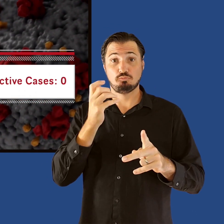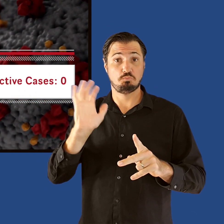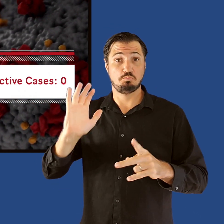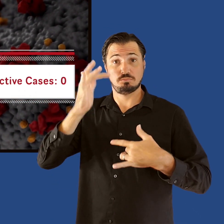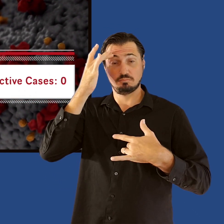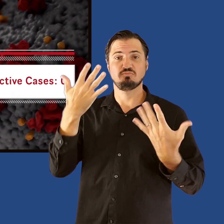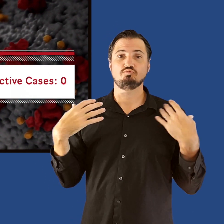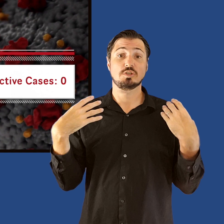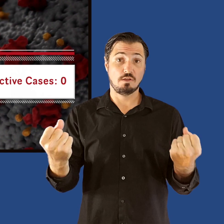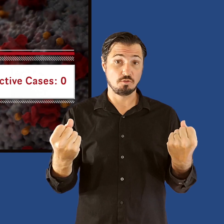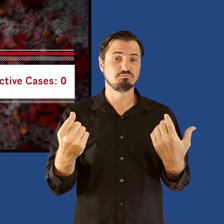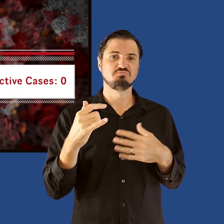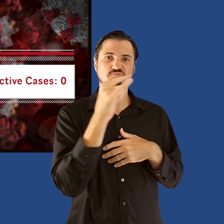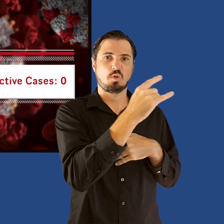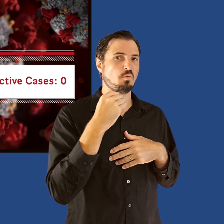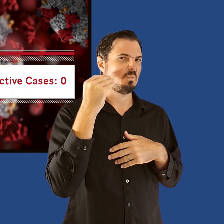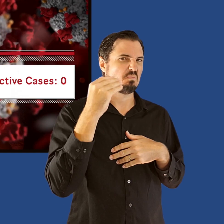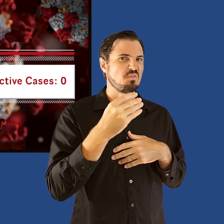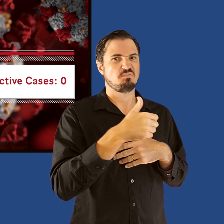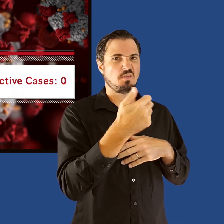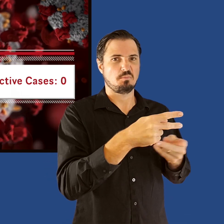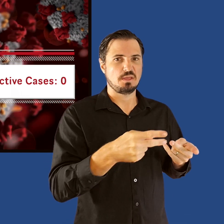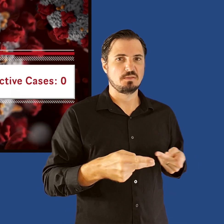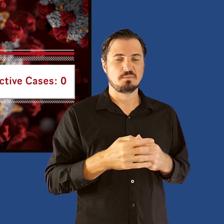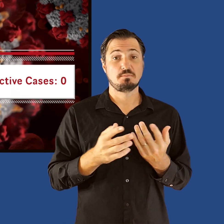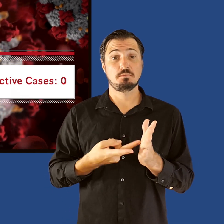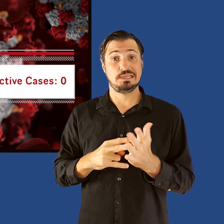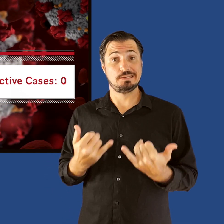This means, we have NO confirmed active cases of COVID-19 on Kaua‘i at this time.